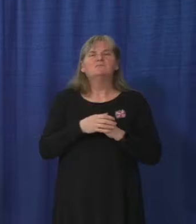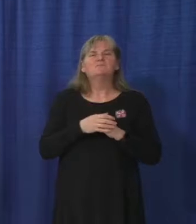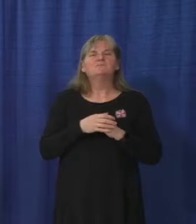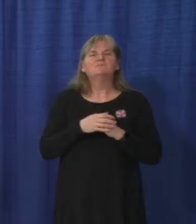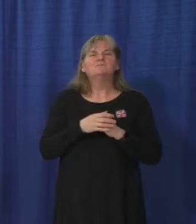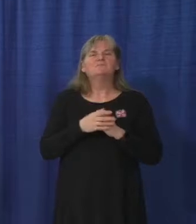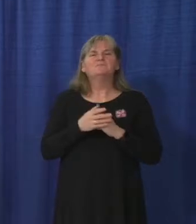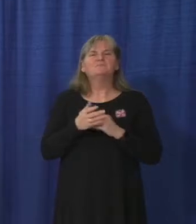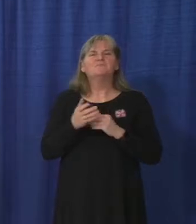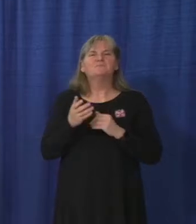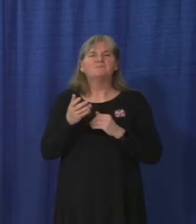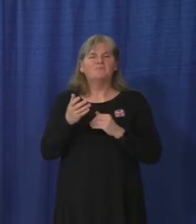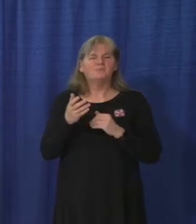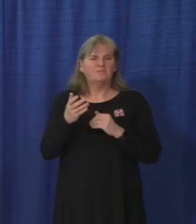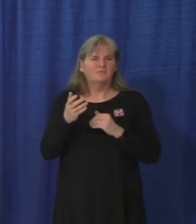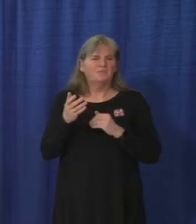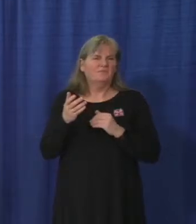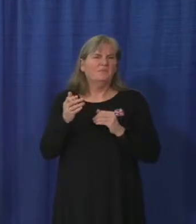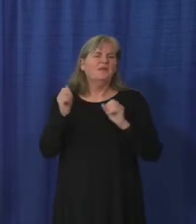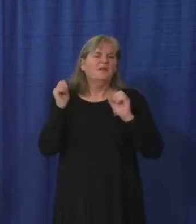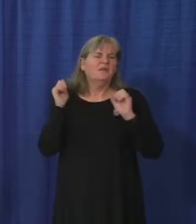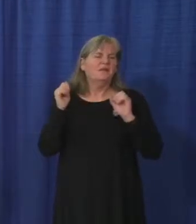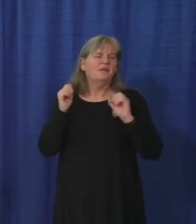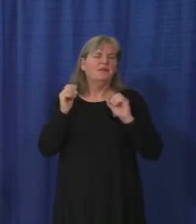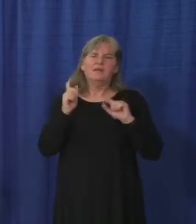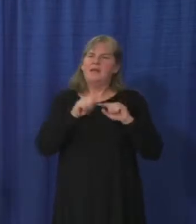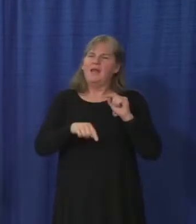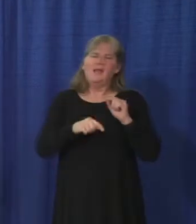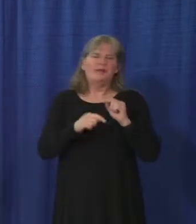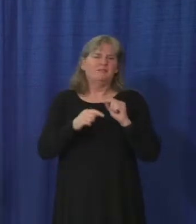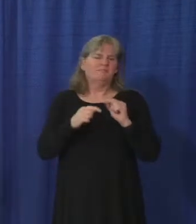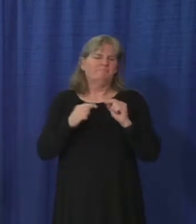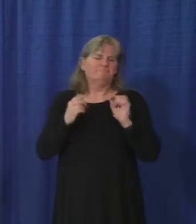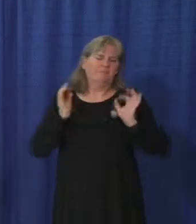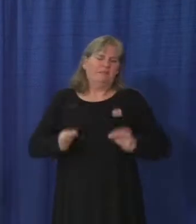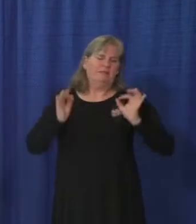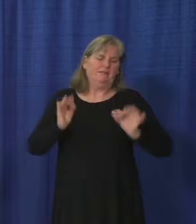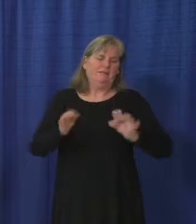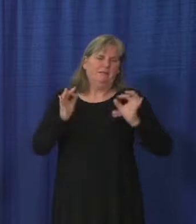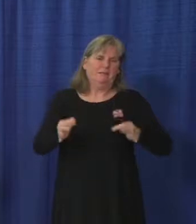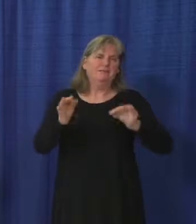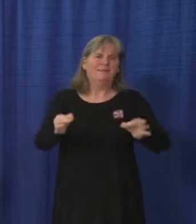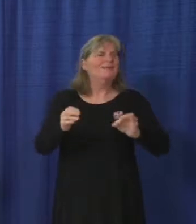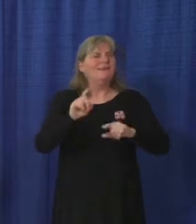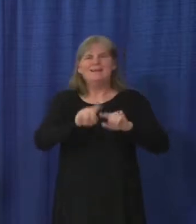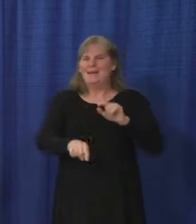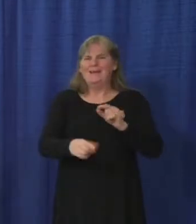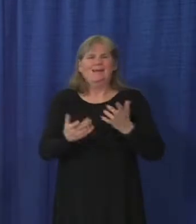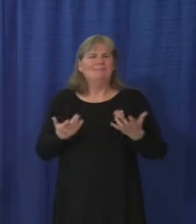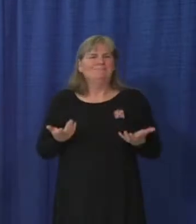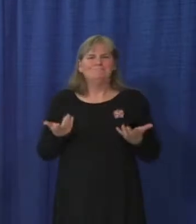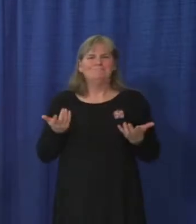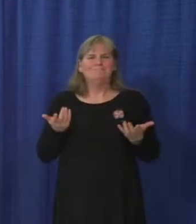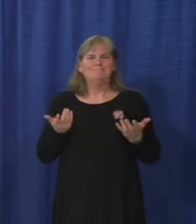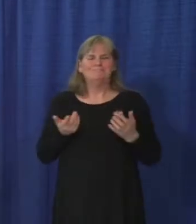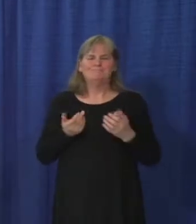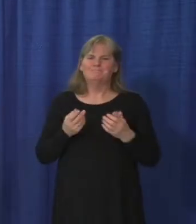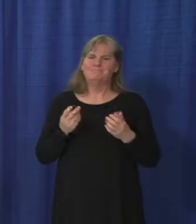a moving target. Everybody wants certainty but you can only make plans based on